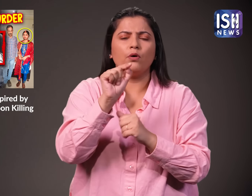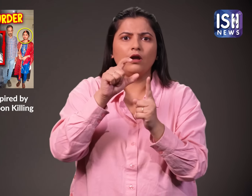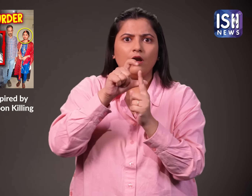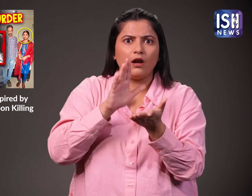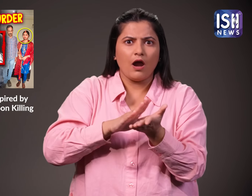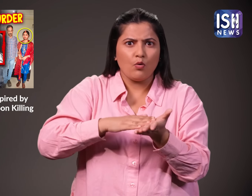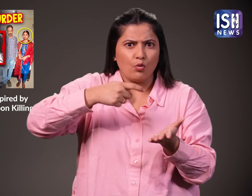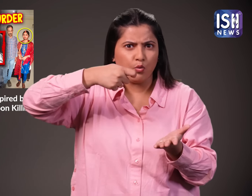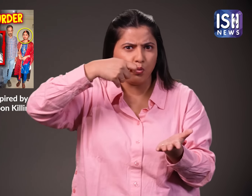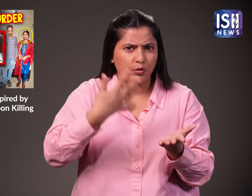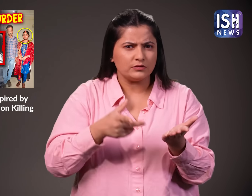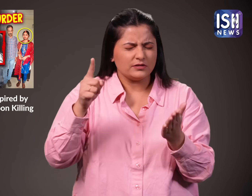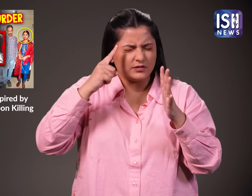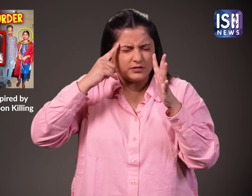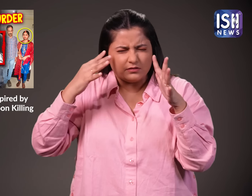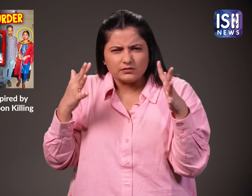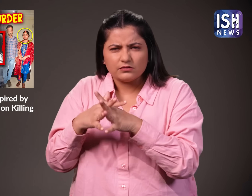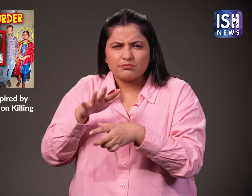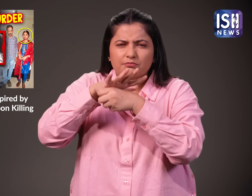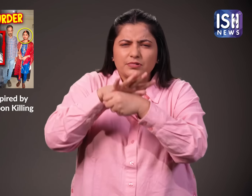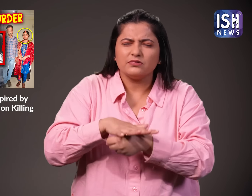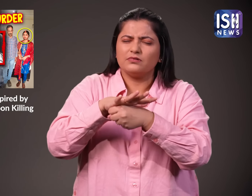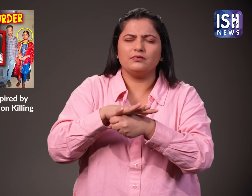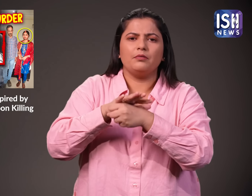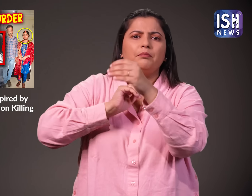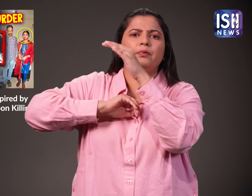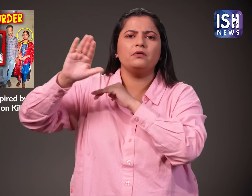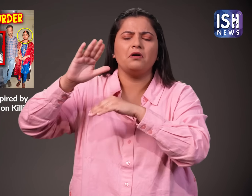saying that it was due to dowry pressure.